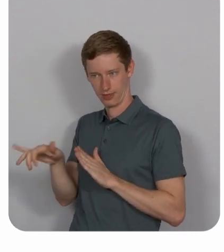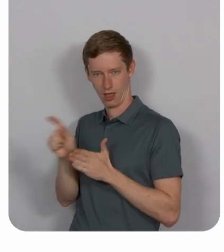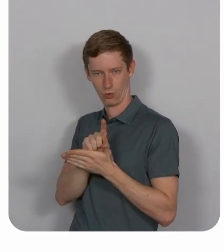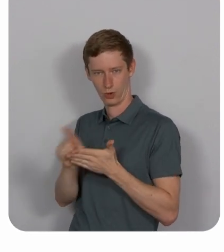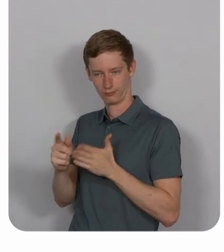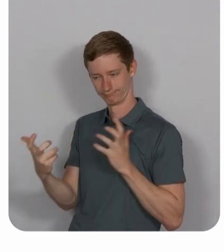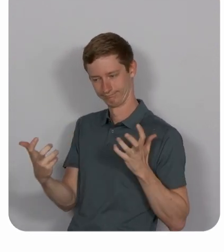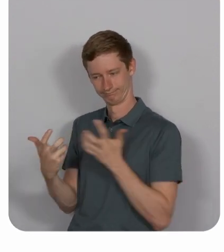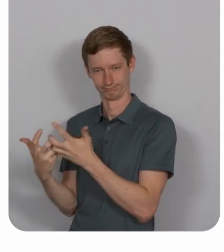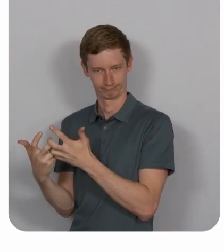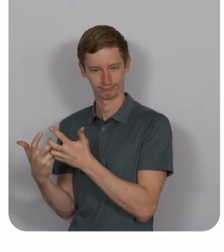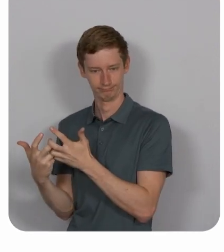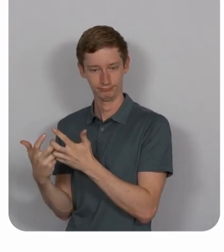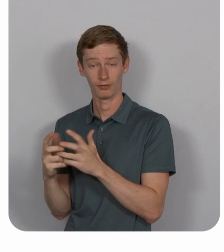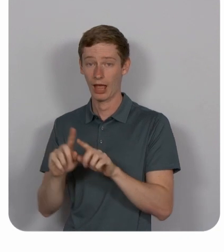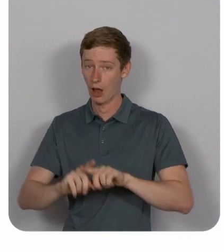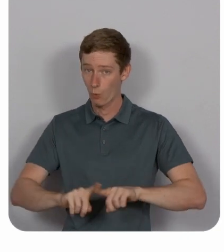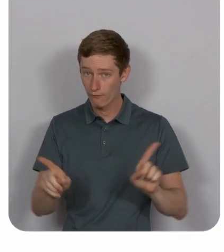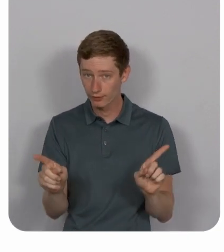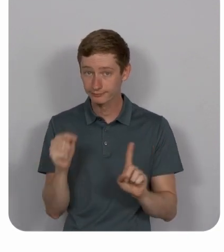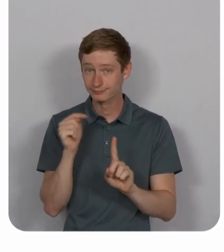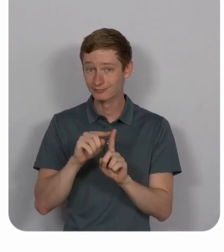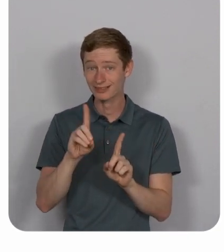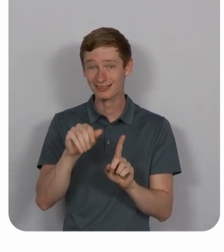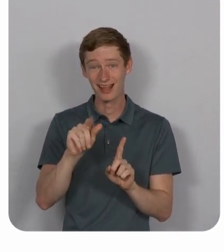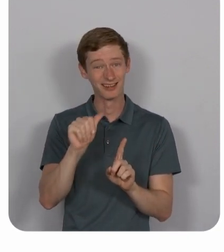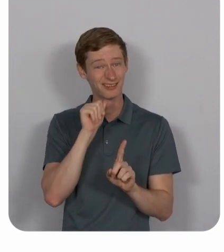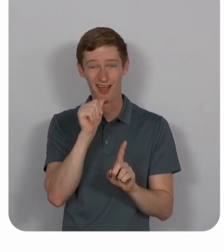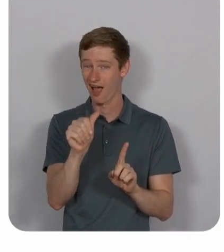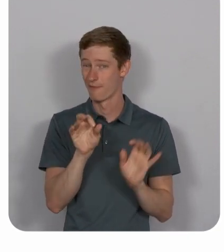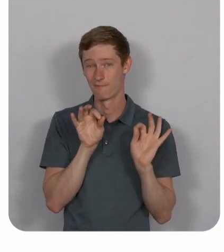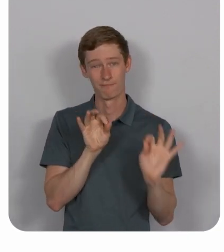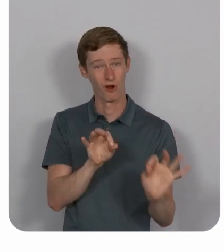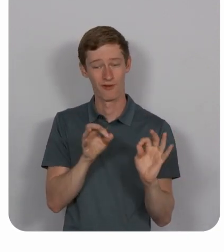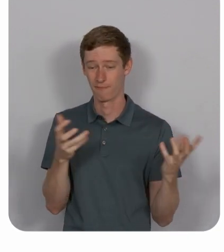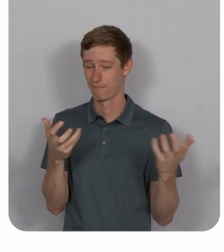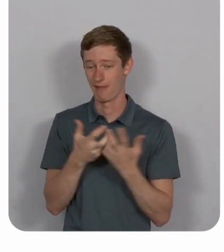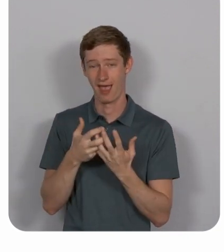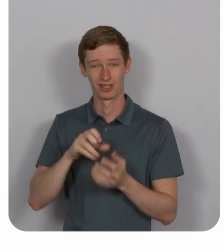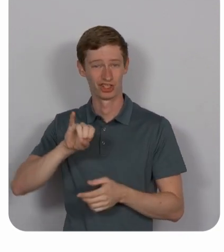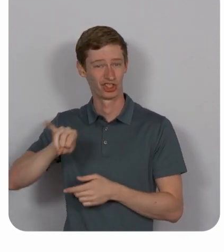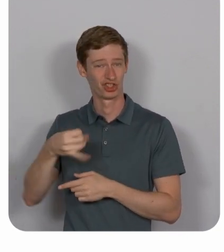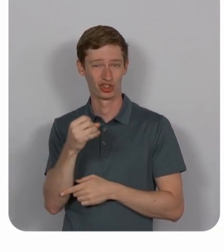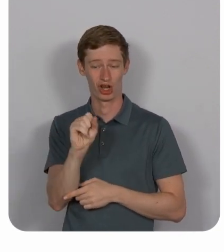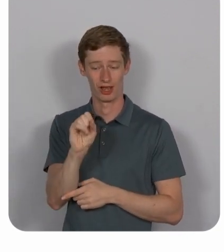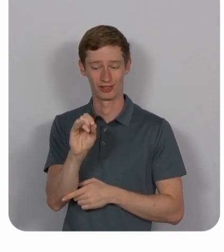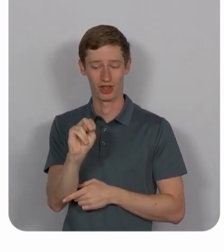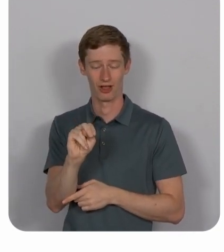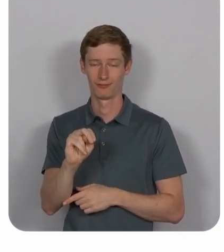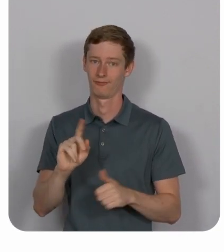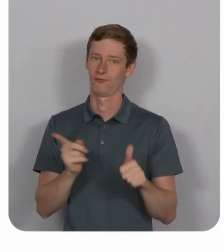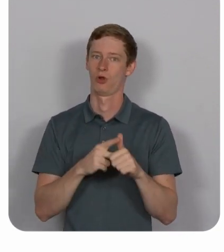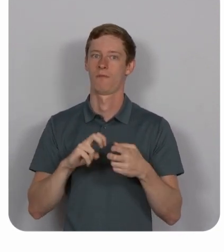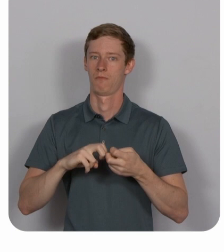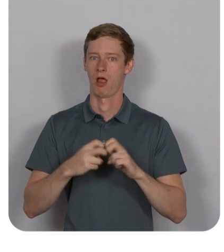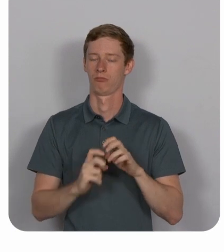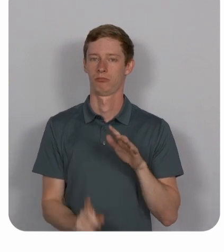for the week. However, the data that we had wasn't really perfectly suited for this format. So we're at our first issue.